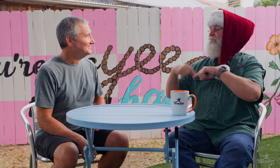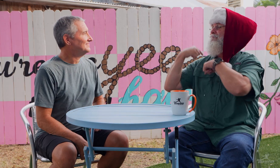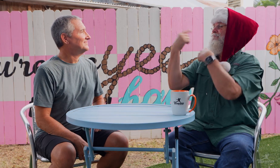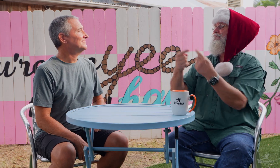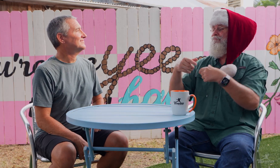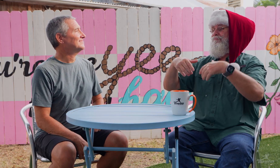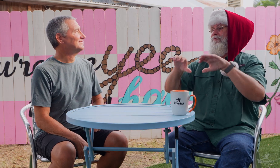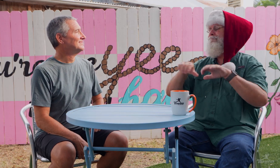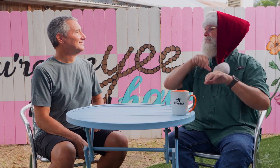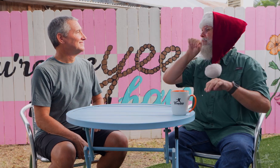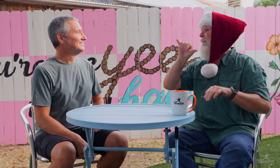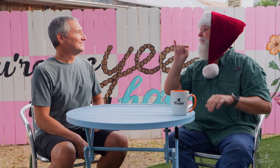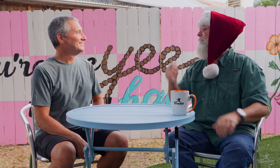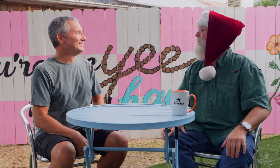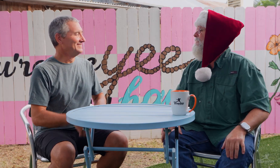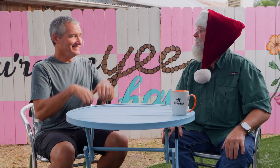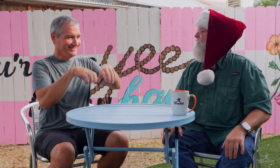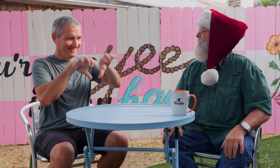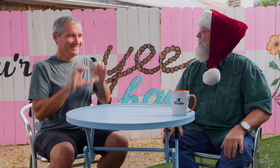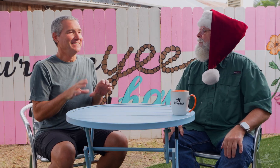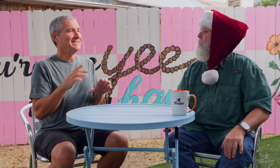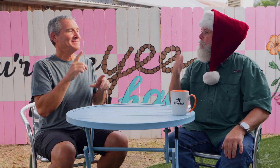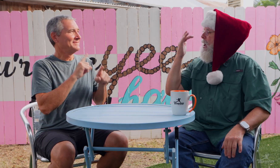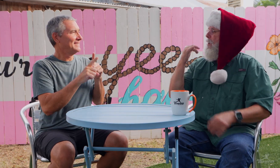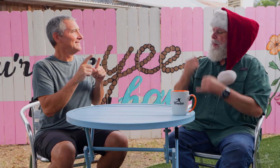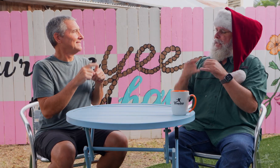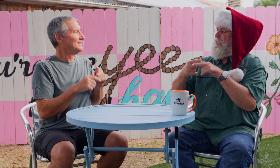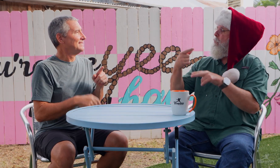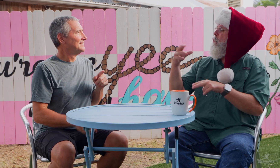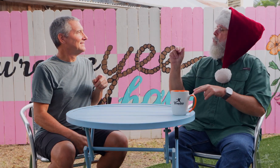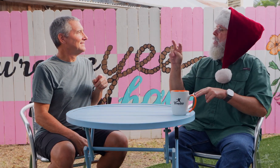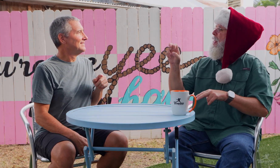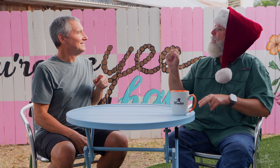It's been my name sign ever since. And I love it. GRAVE Based on my last name Graves